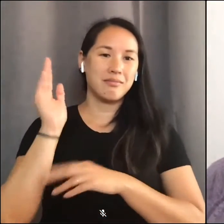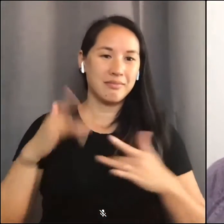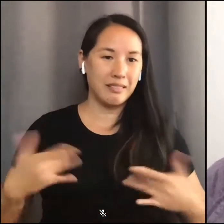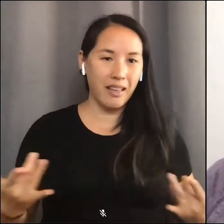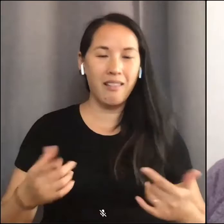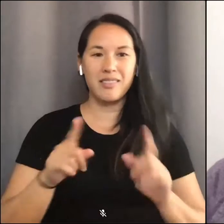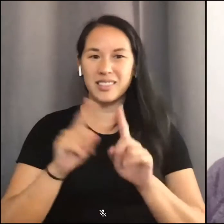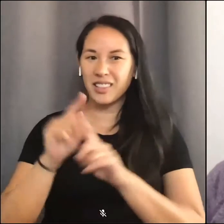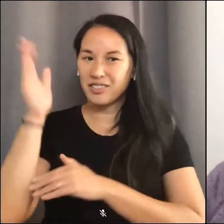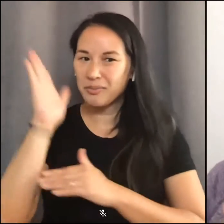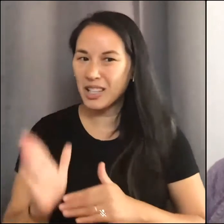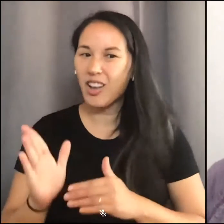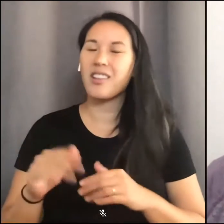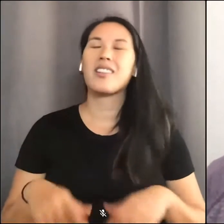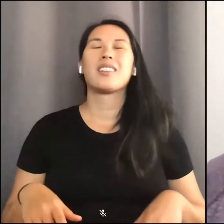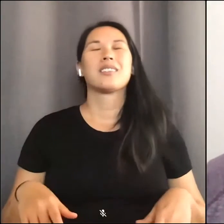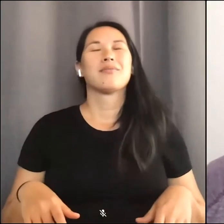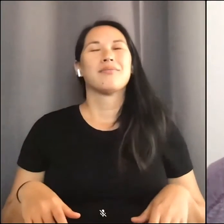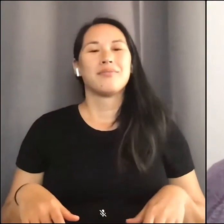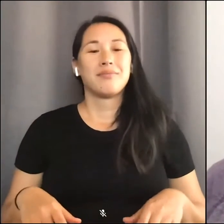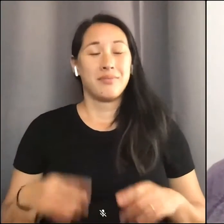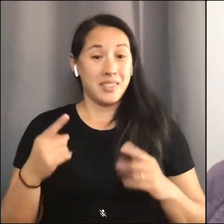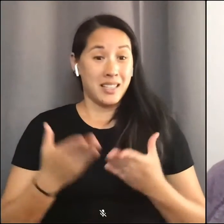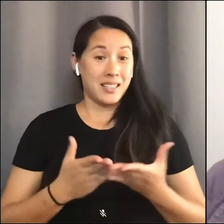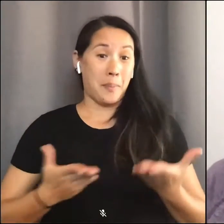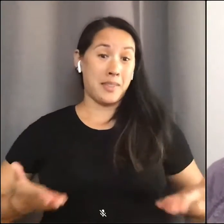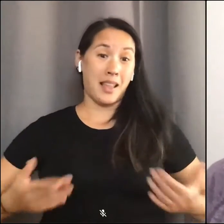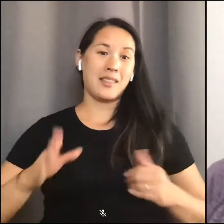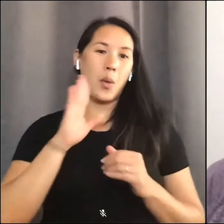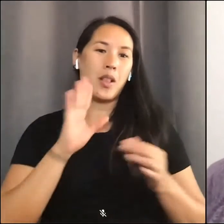and before we get started some of the things we talk about today or i talk about or answer